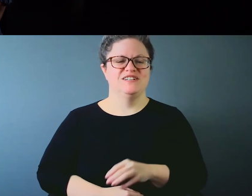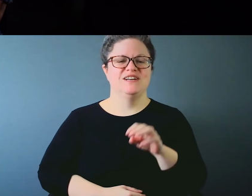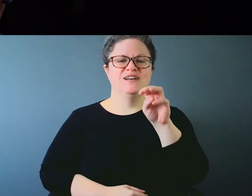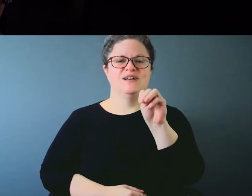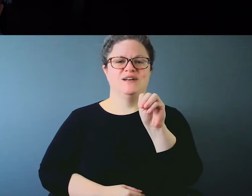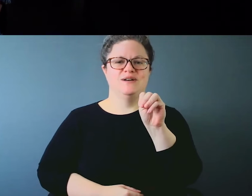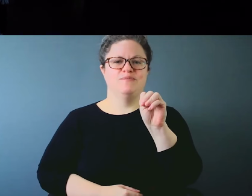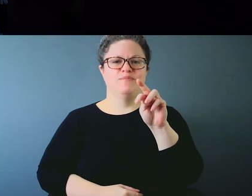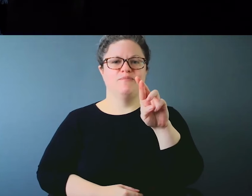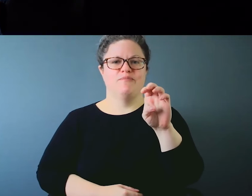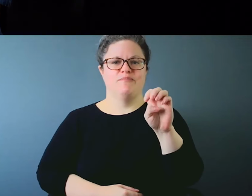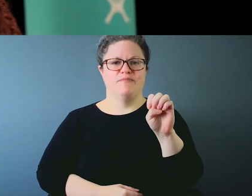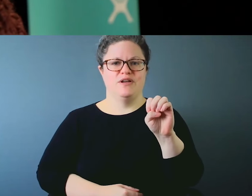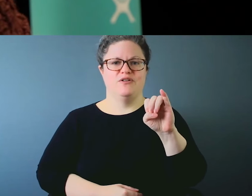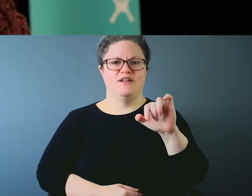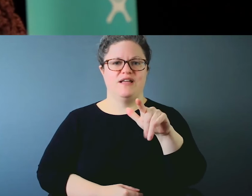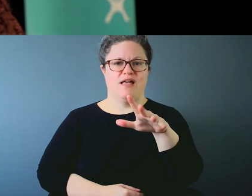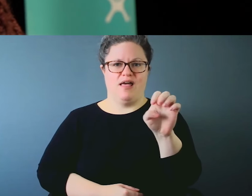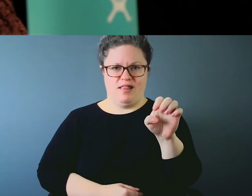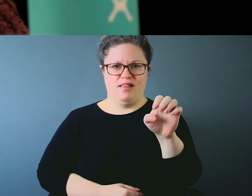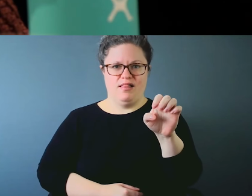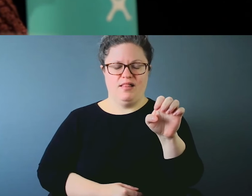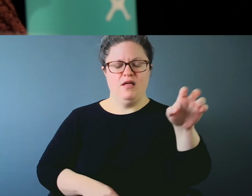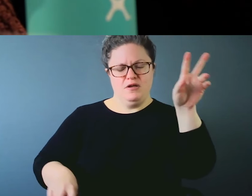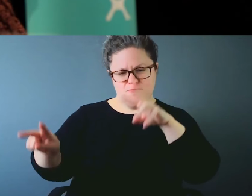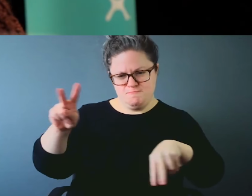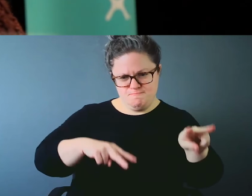wrote the text pulled from those exercises and created the story.